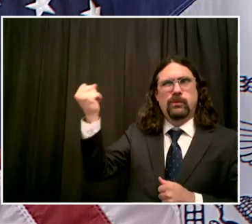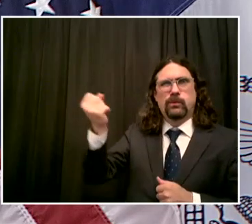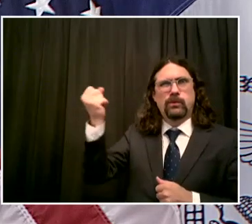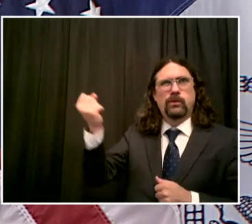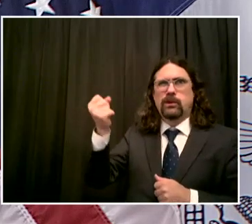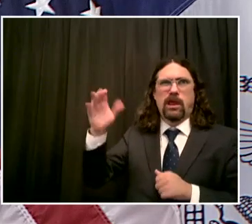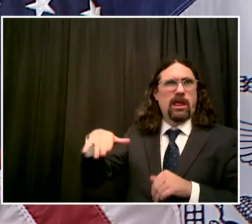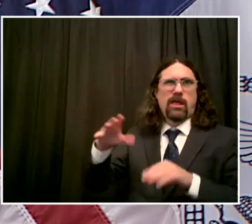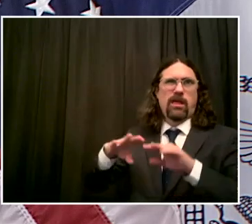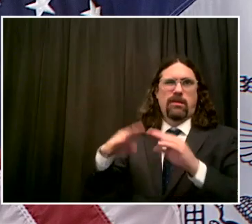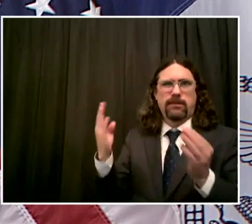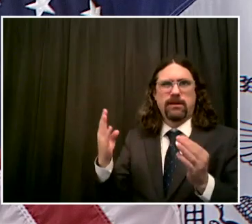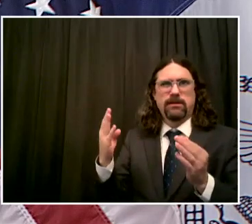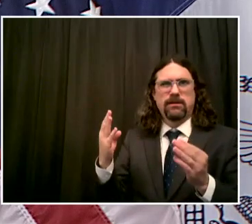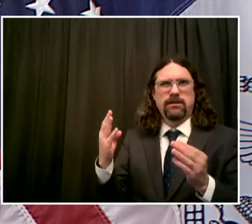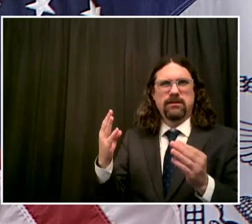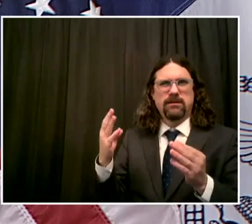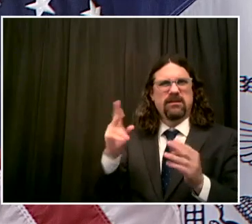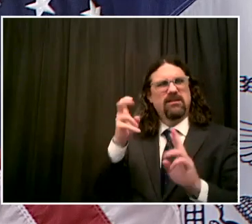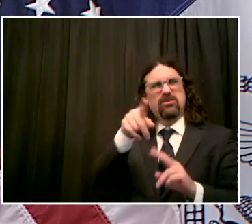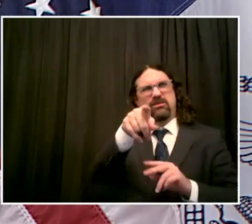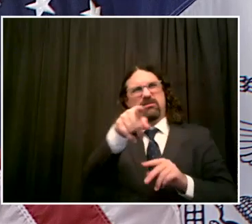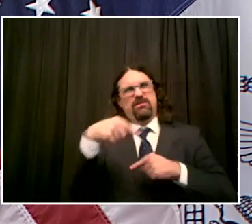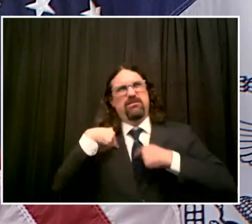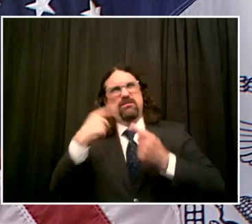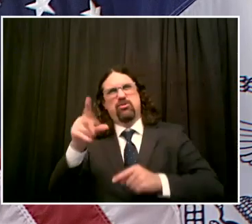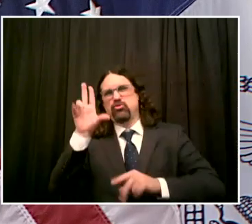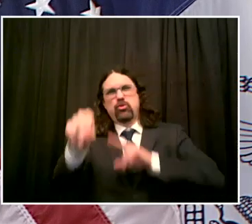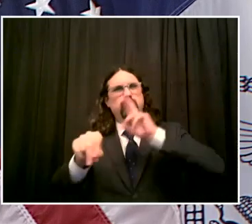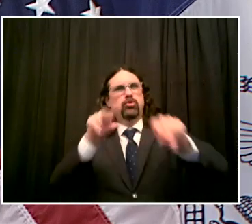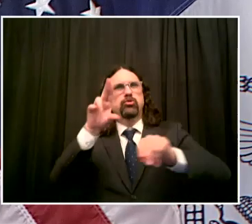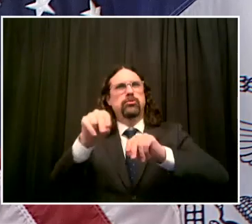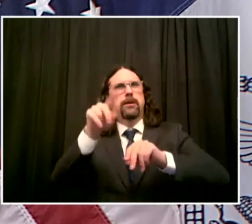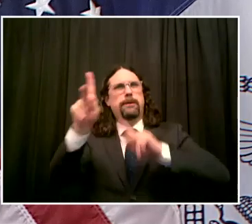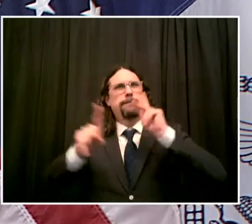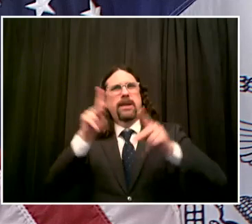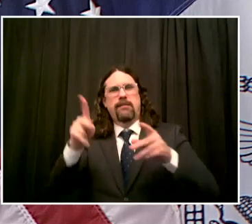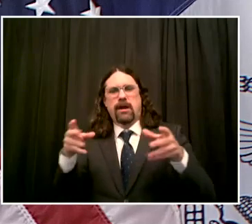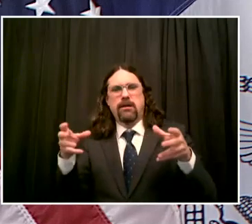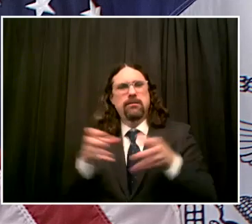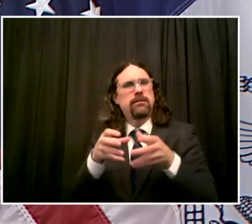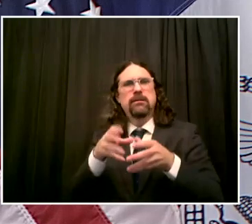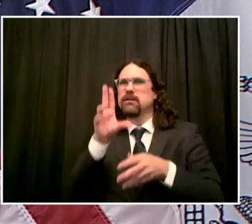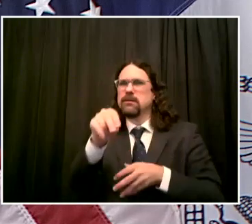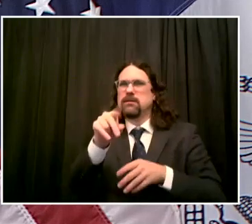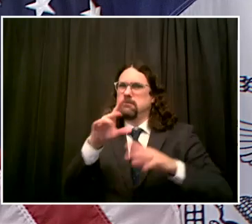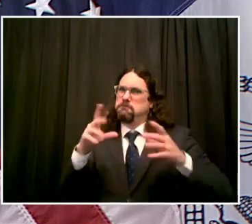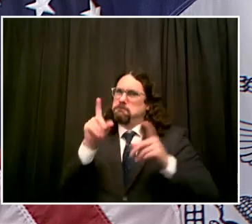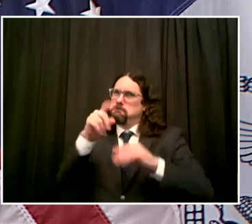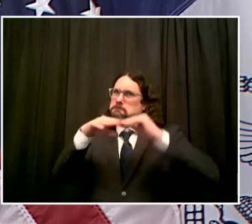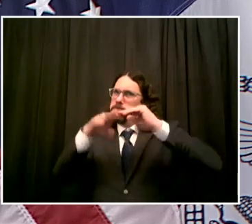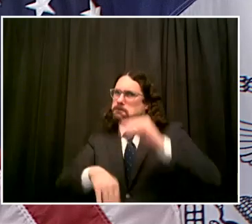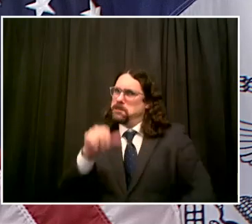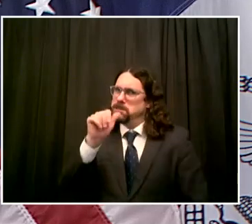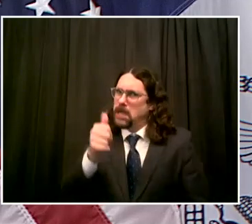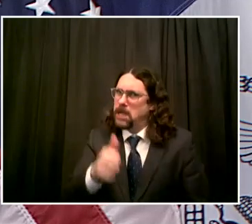OMSE AND DIFFERENT RULES FOR OTHERS?